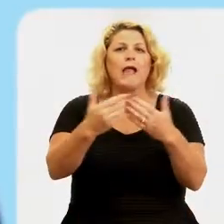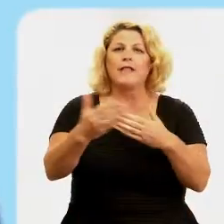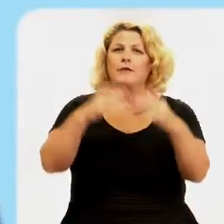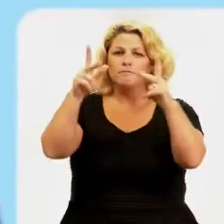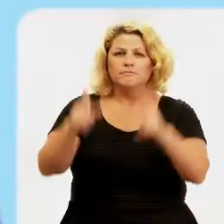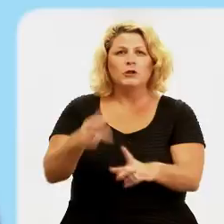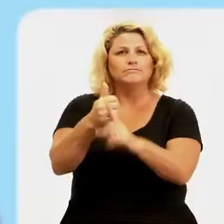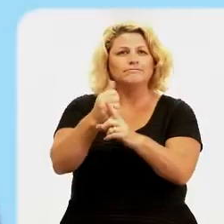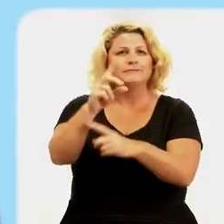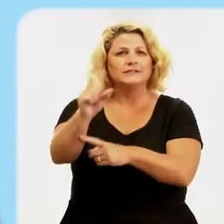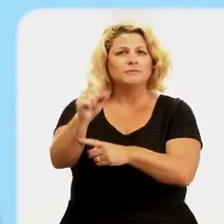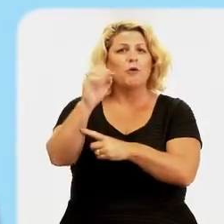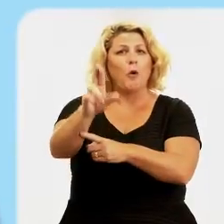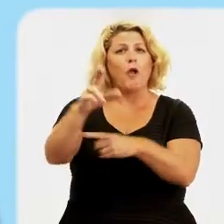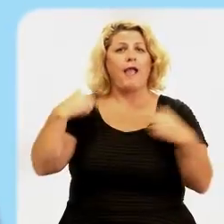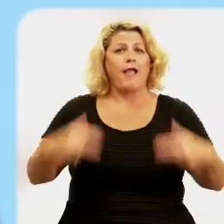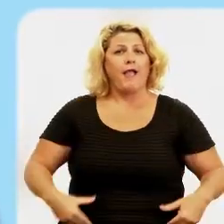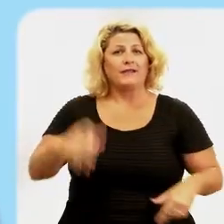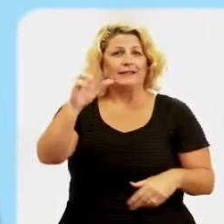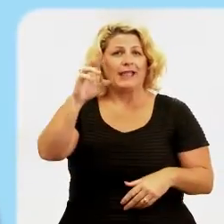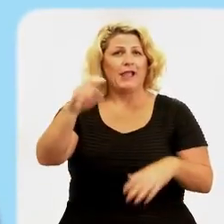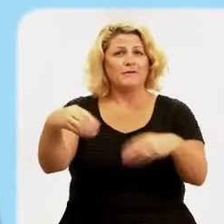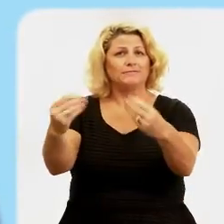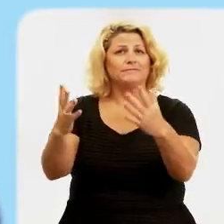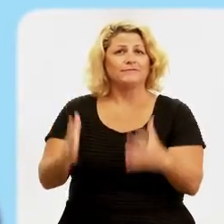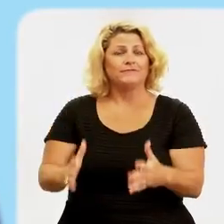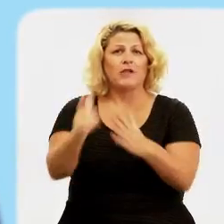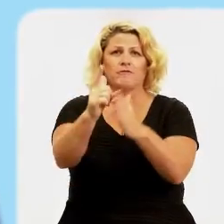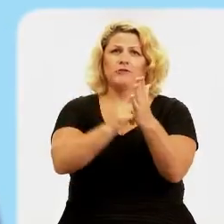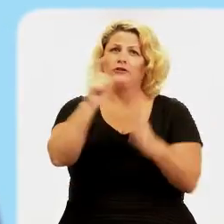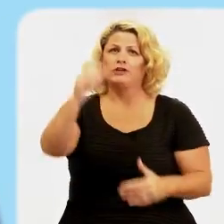Whether you're a person with a disability or a health care provider, you should know the law